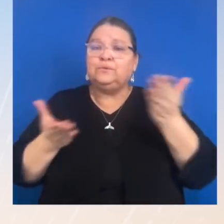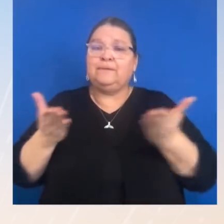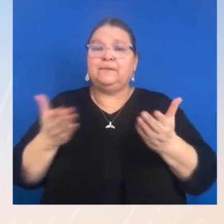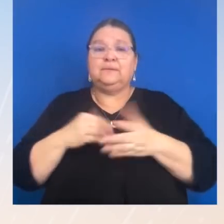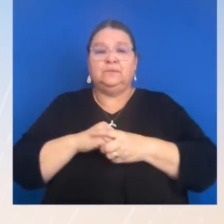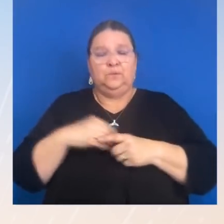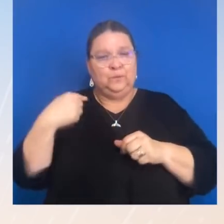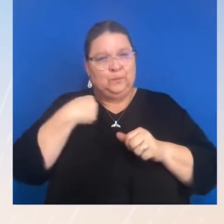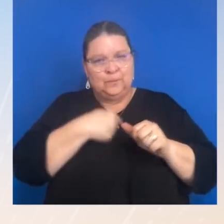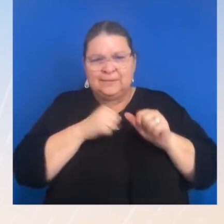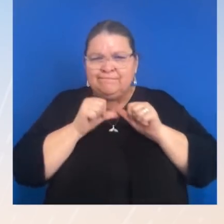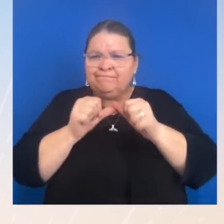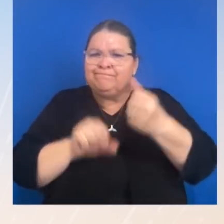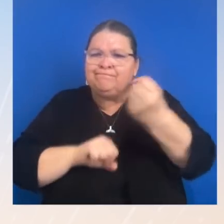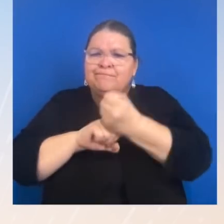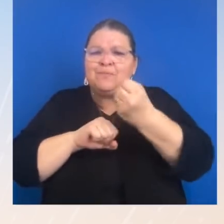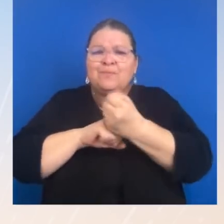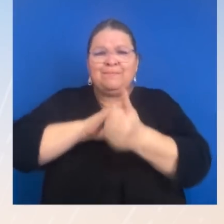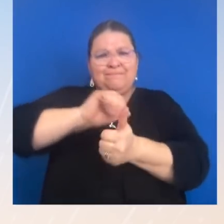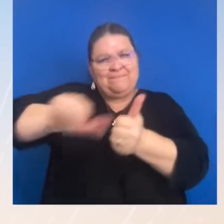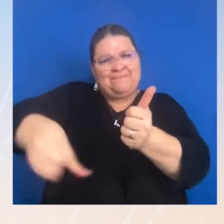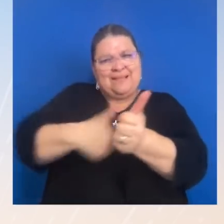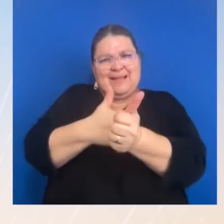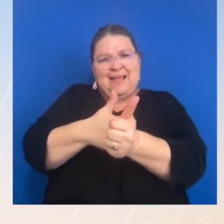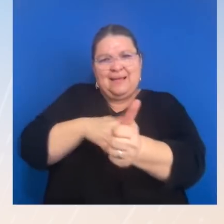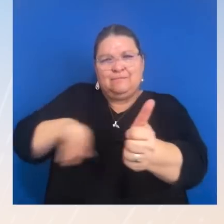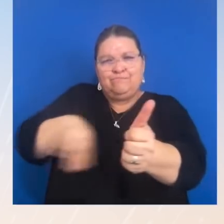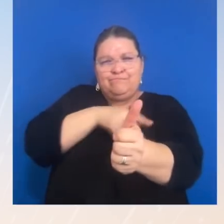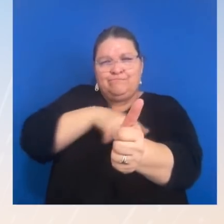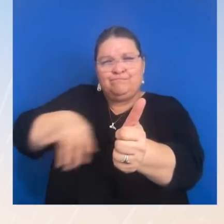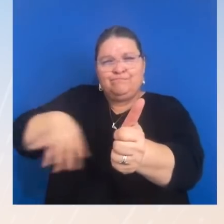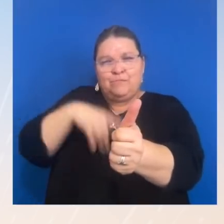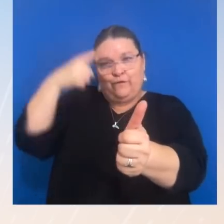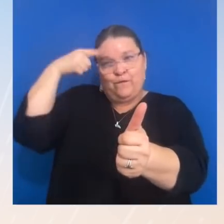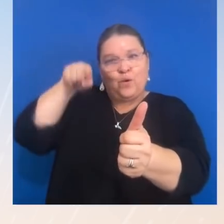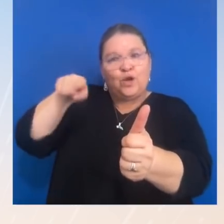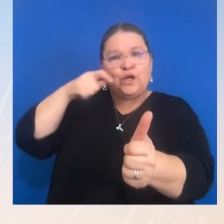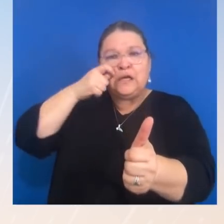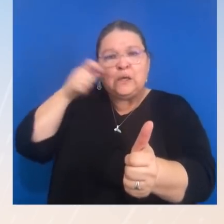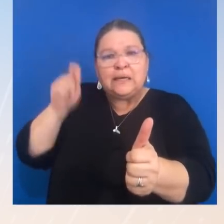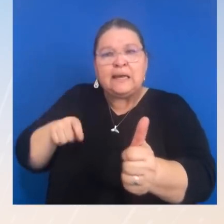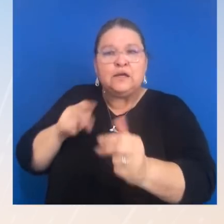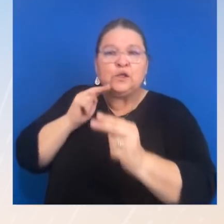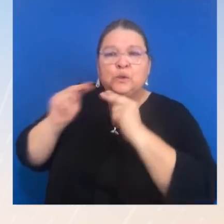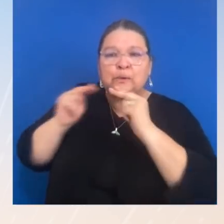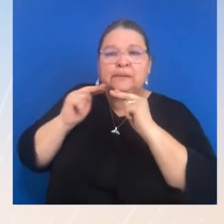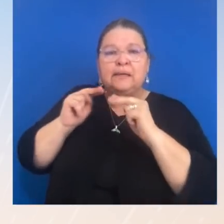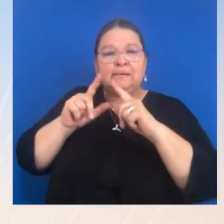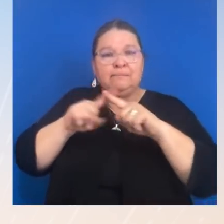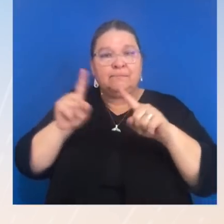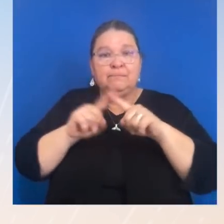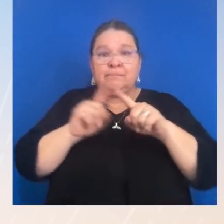I have not -- the President has never closed the door to diplomacy. Certainly, he has been leading the diplomatic effort, largely,